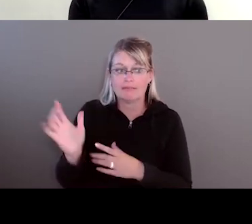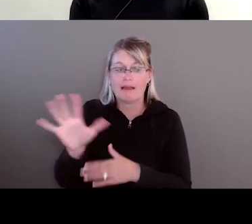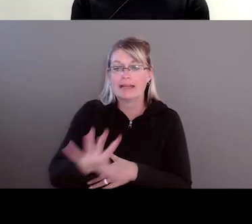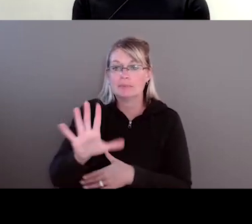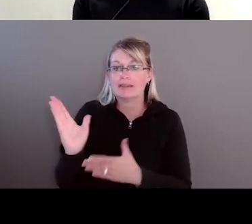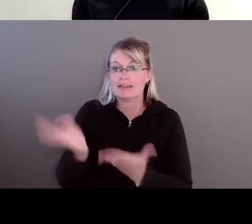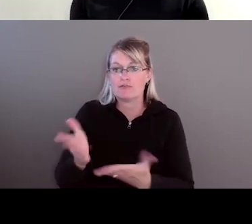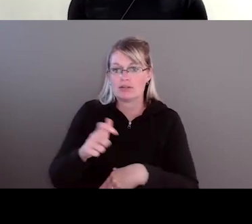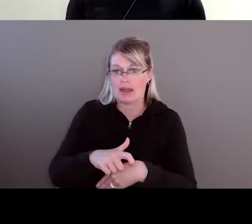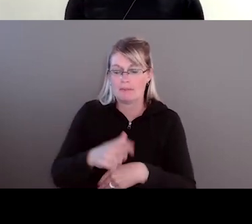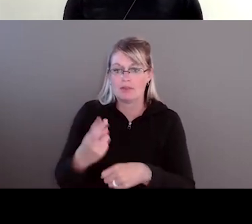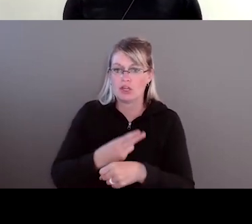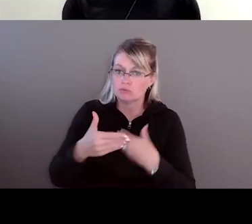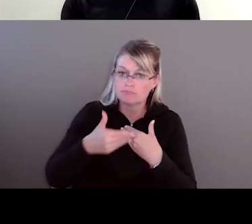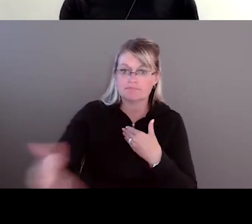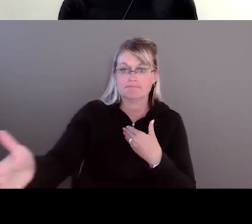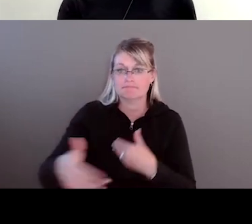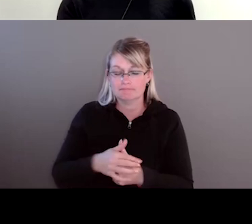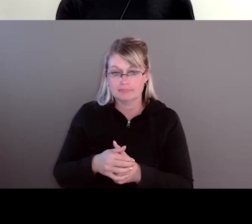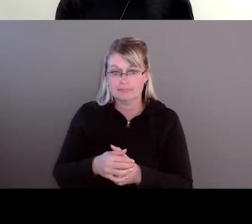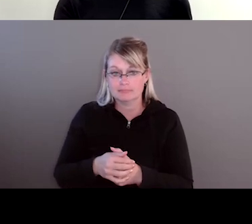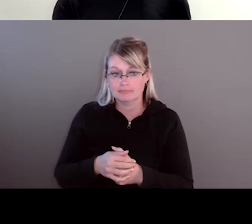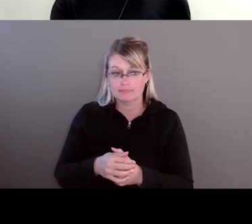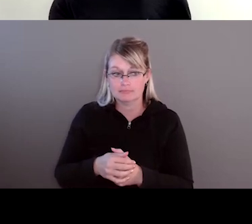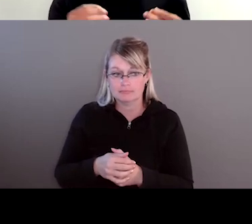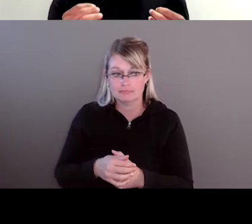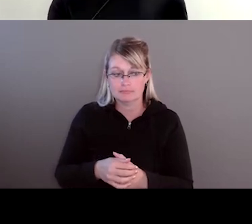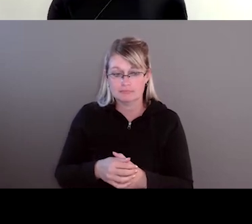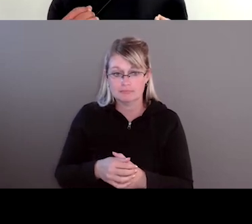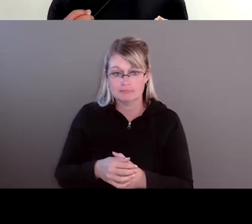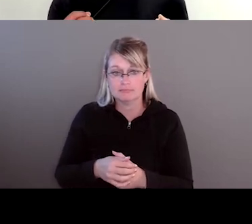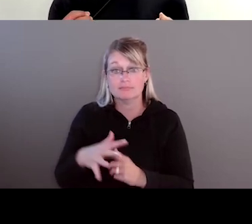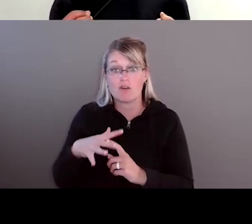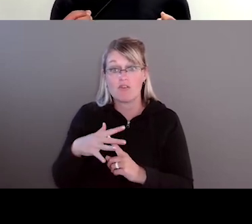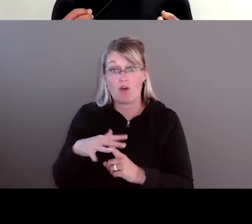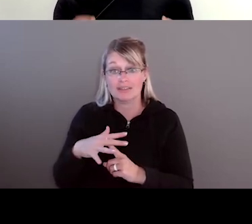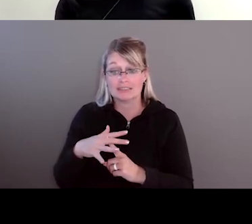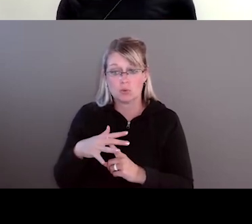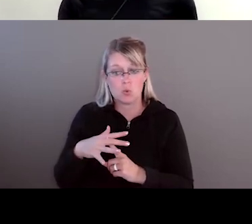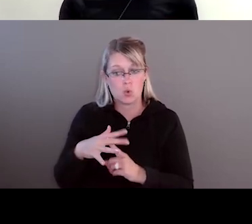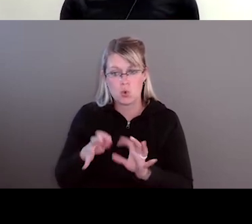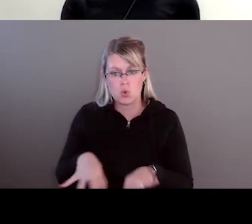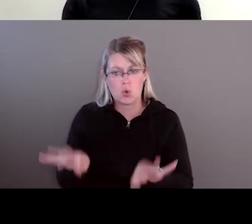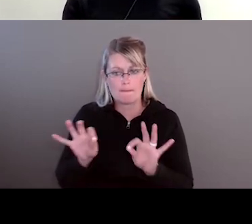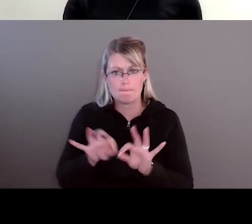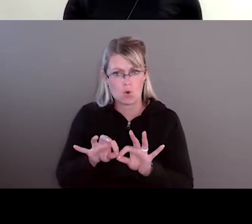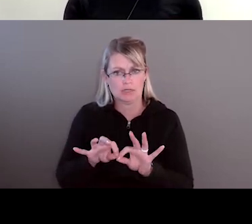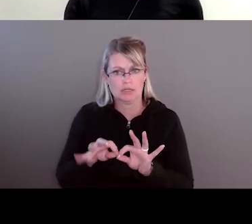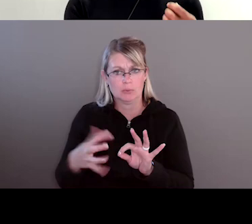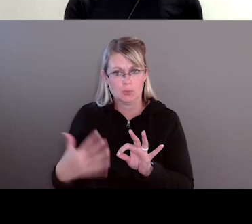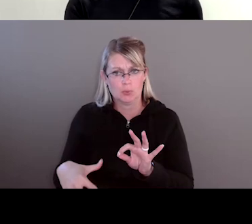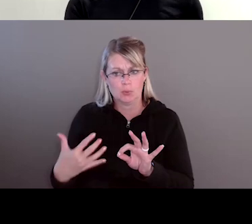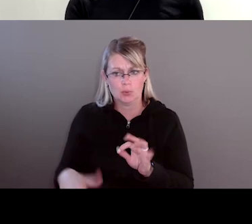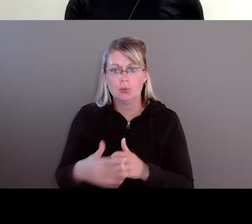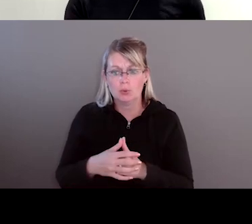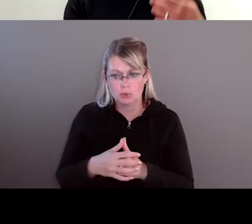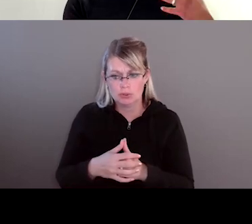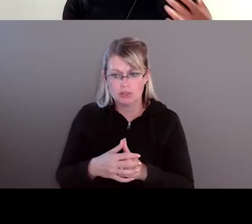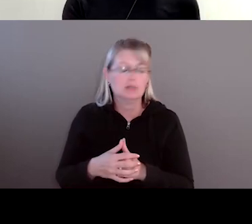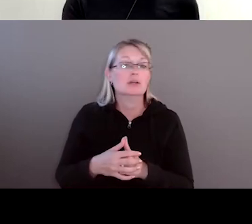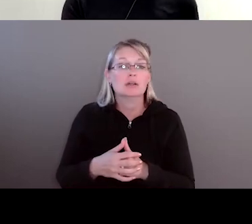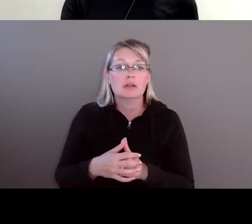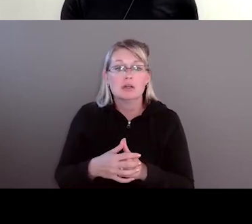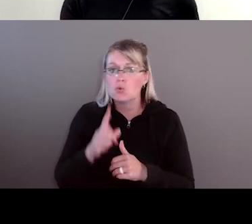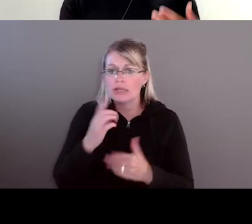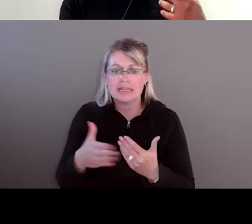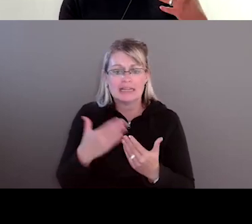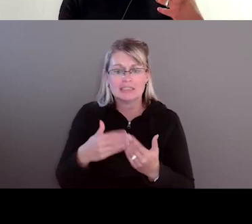is what they would use going forward. Contacts is very important. It's easy to lose context when we